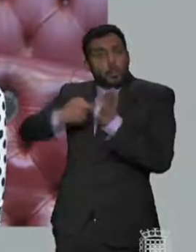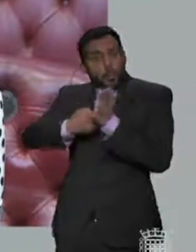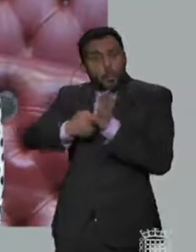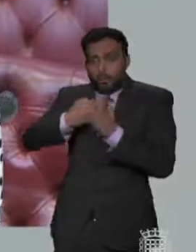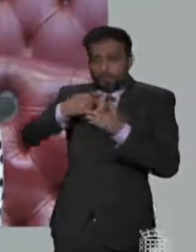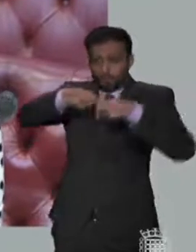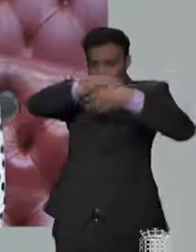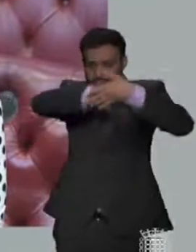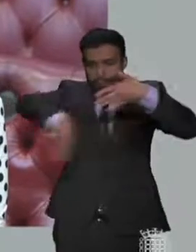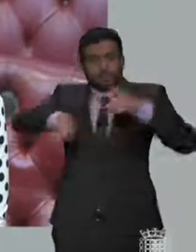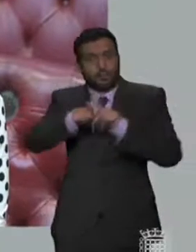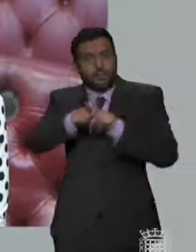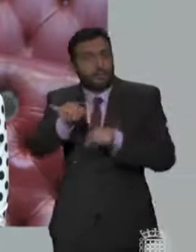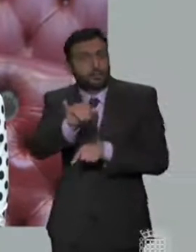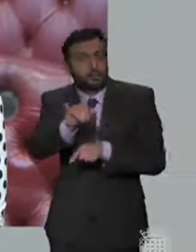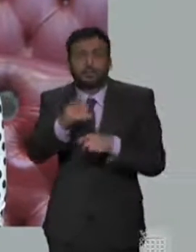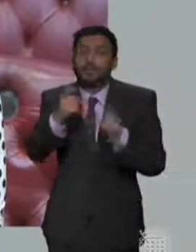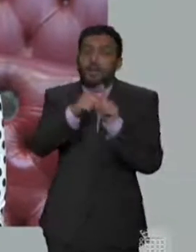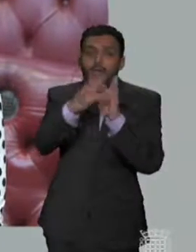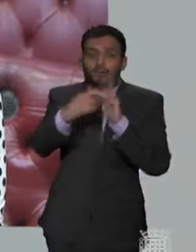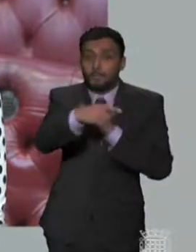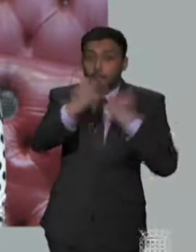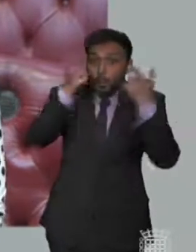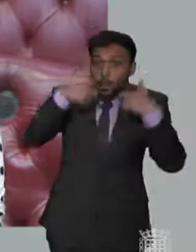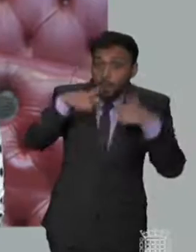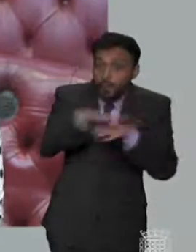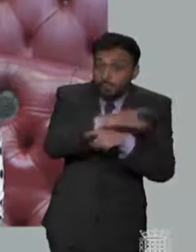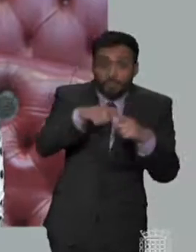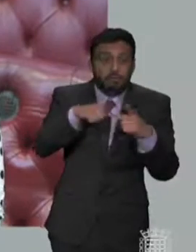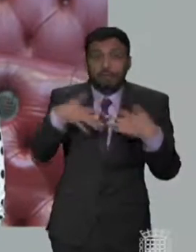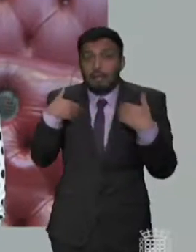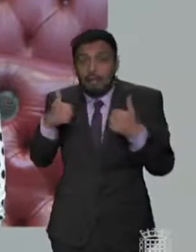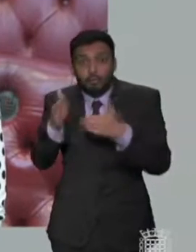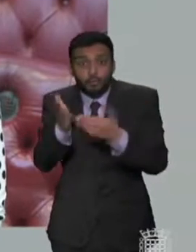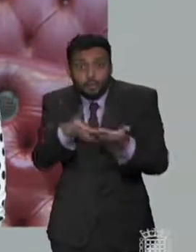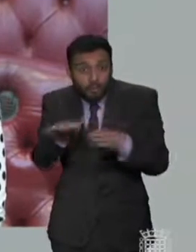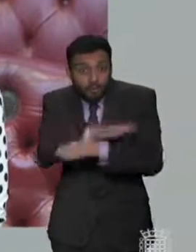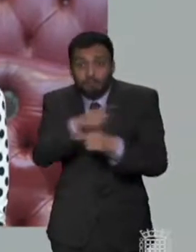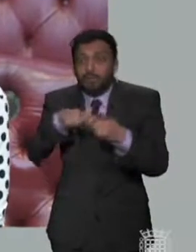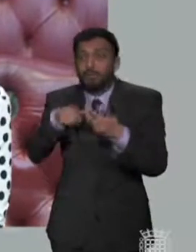cover the delivery of health services the court services job centres and will it cover executive